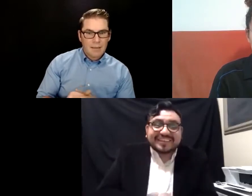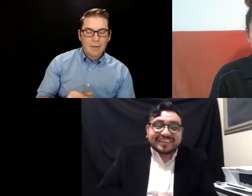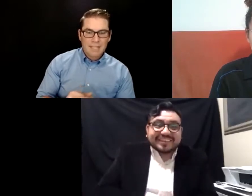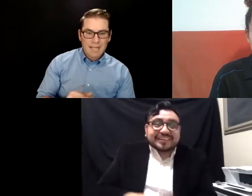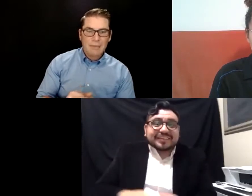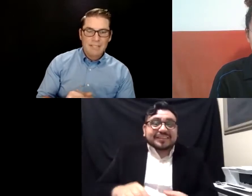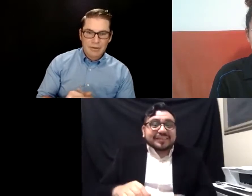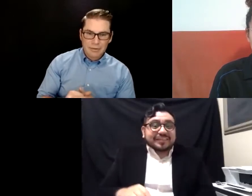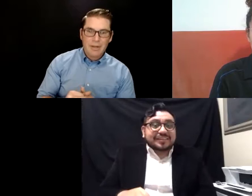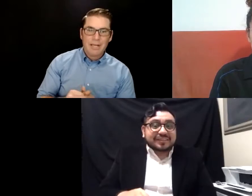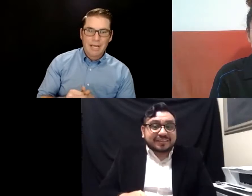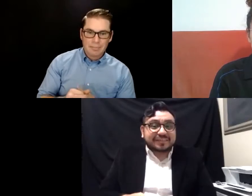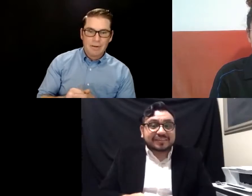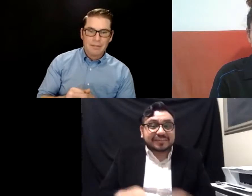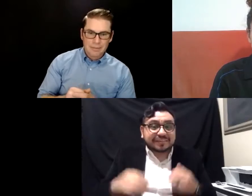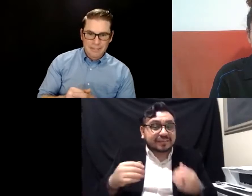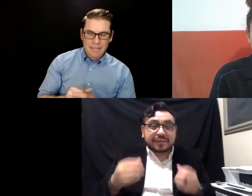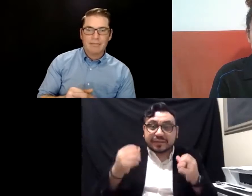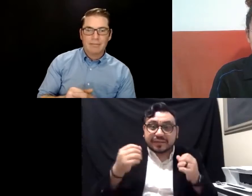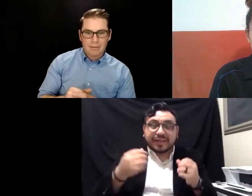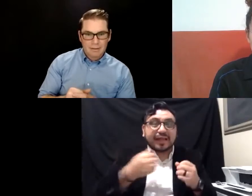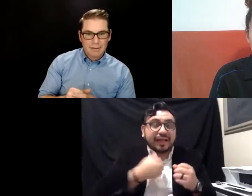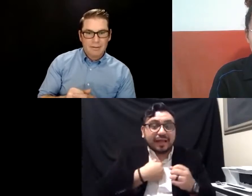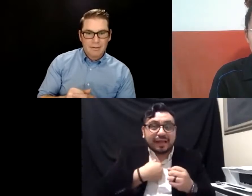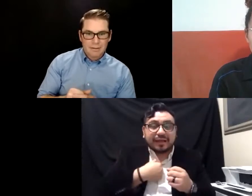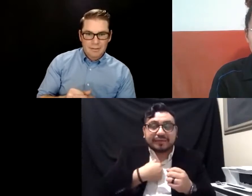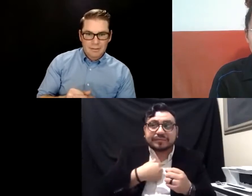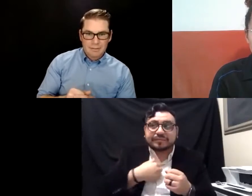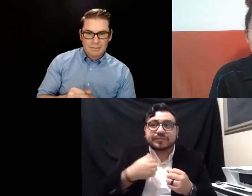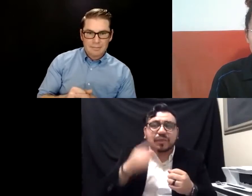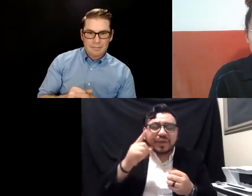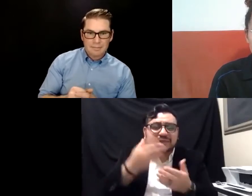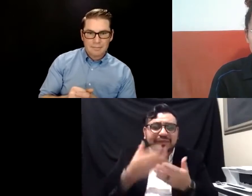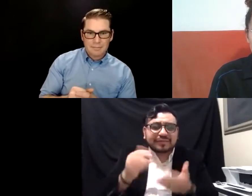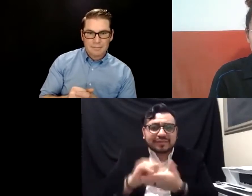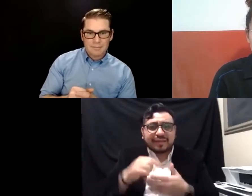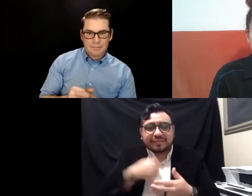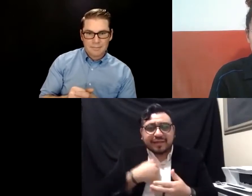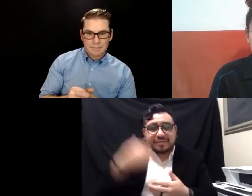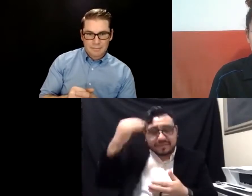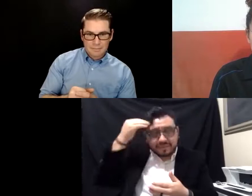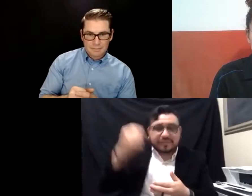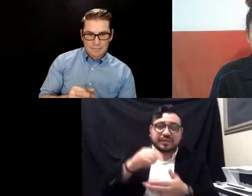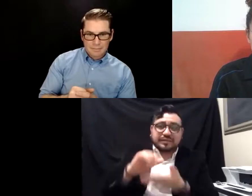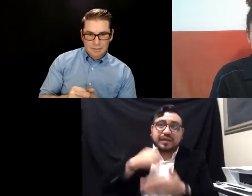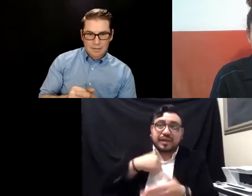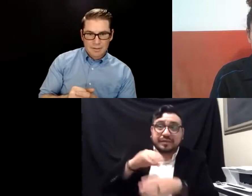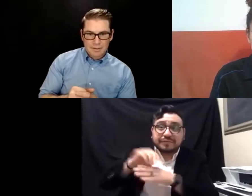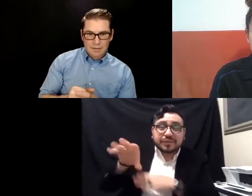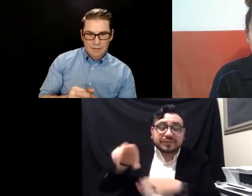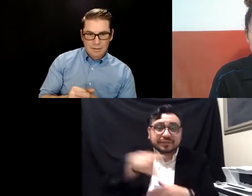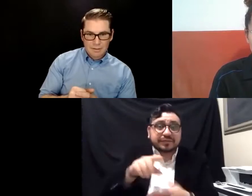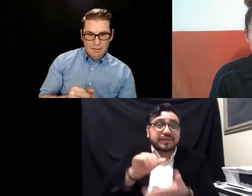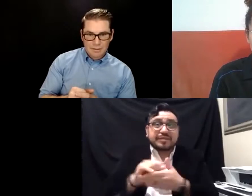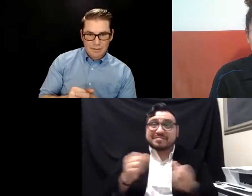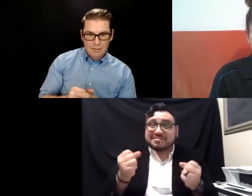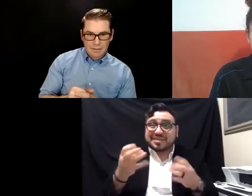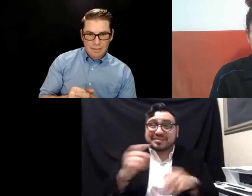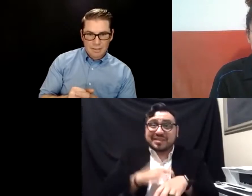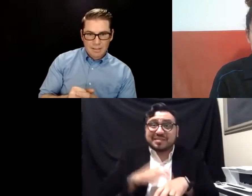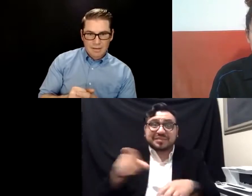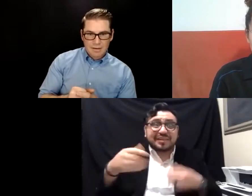And once again, I was the only one in that Department who was deaf.